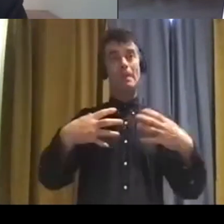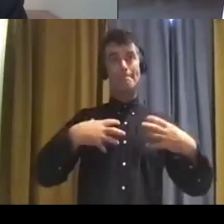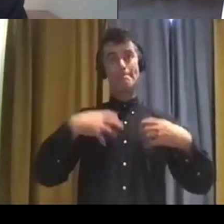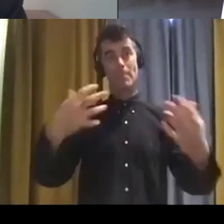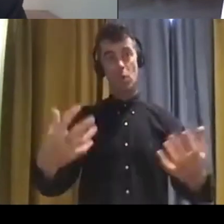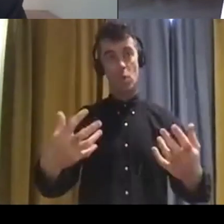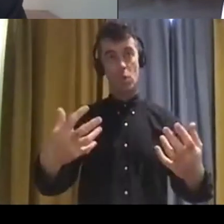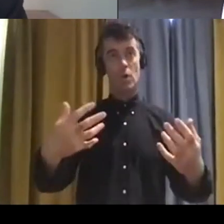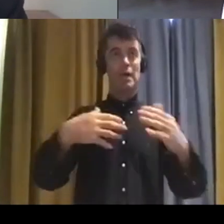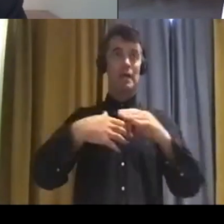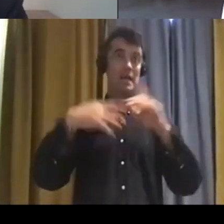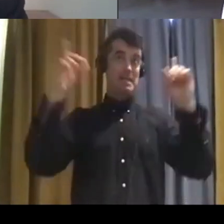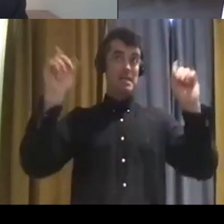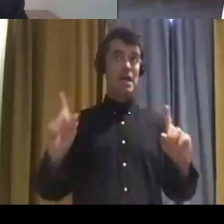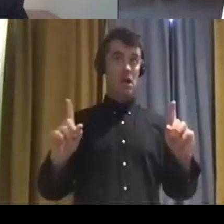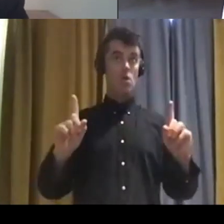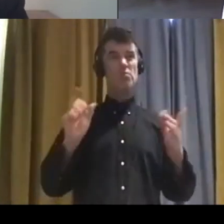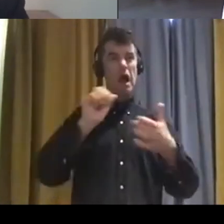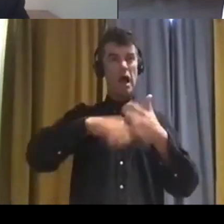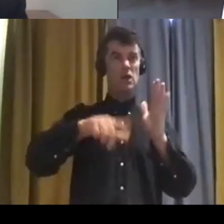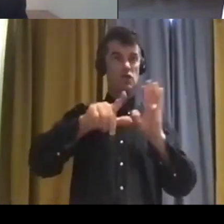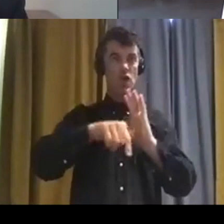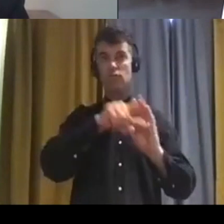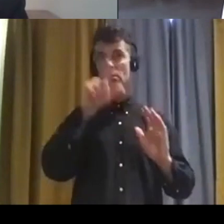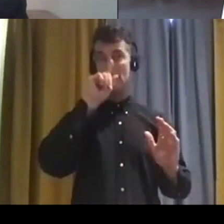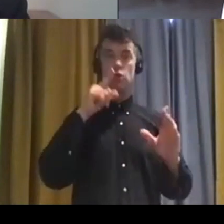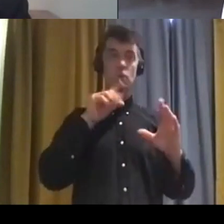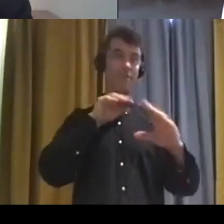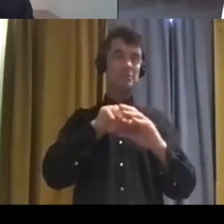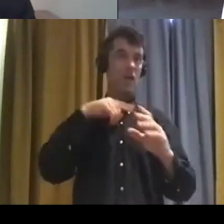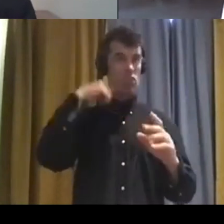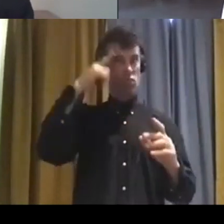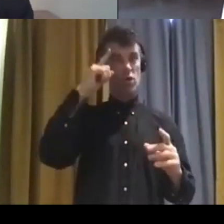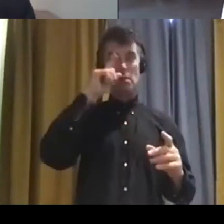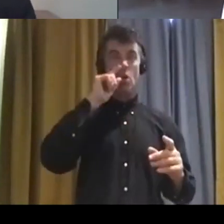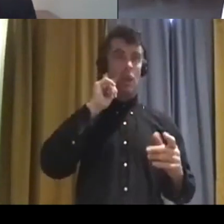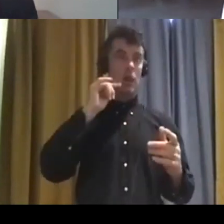which are tough and you would expect investment to retract. So it's exciting times for the